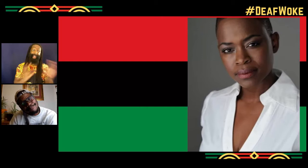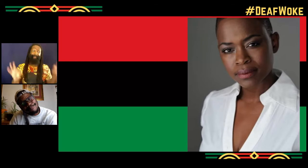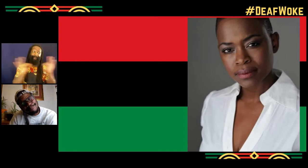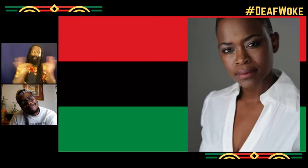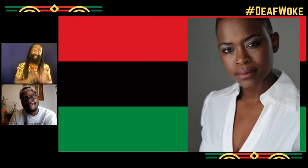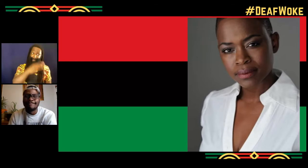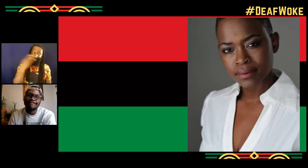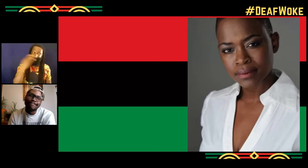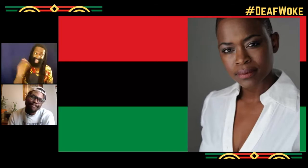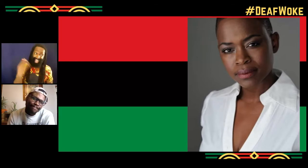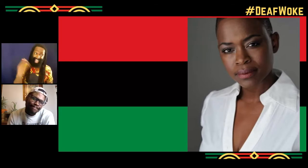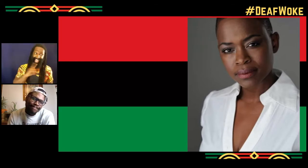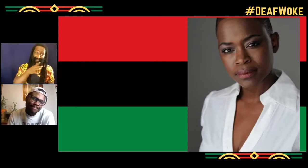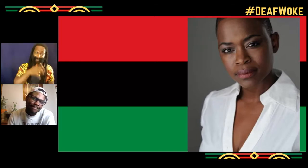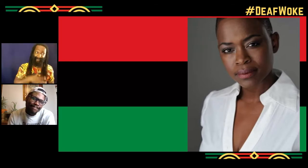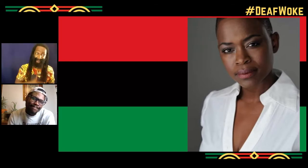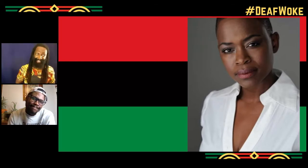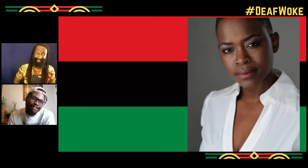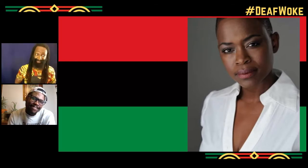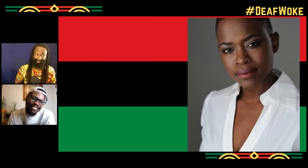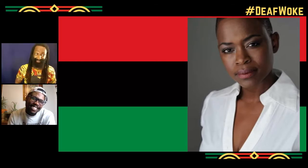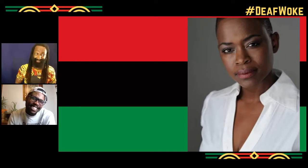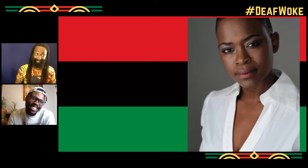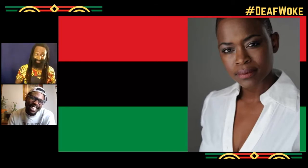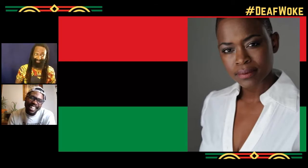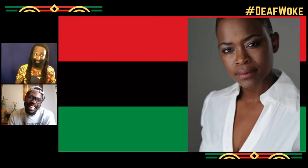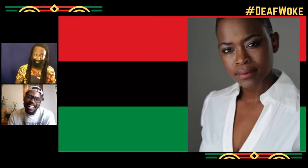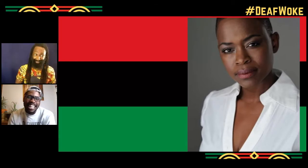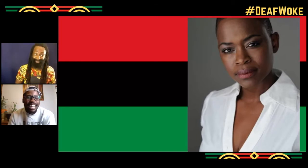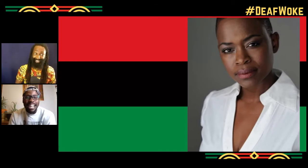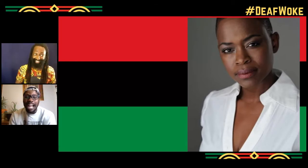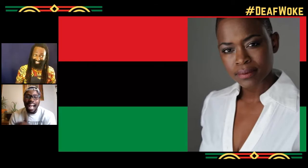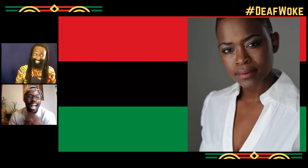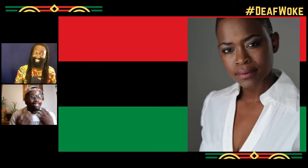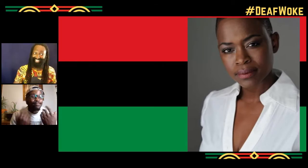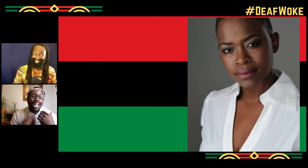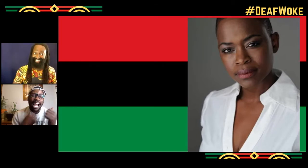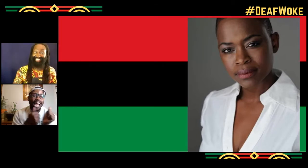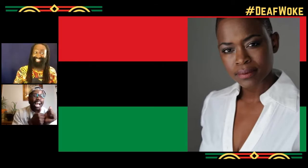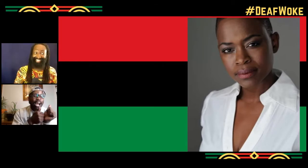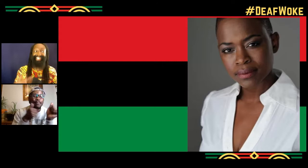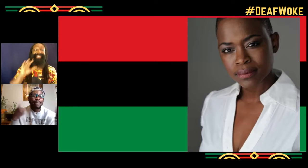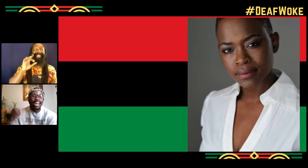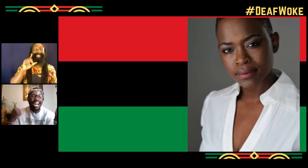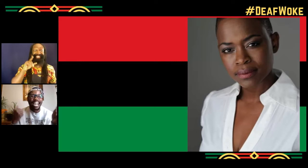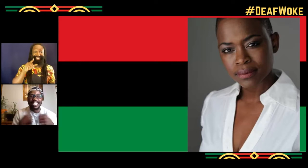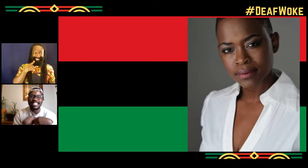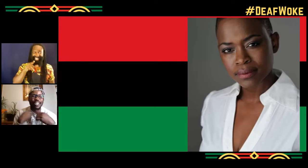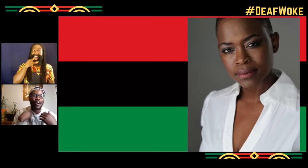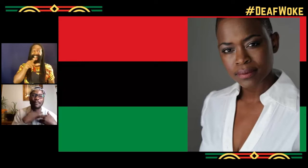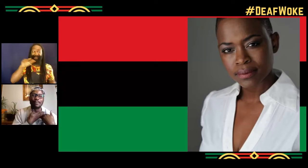Hmm... Come on this is an important black woman, And you don't know her?